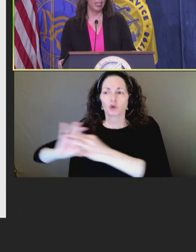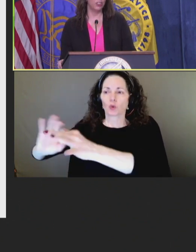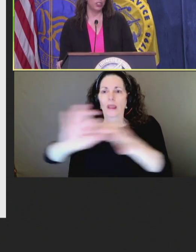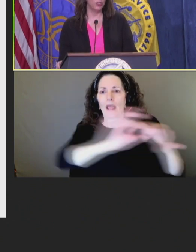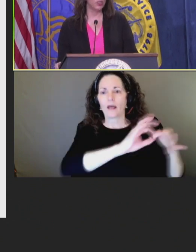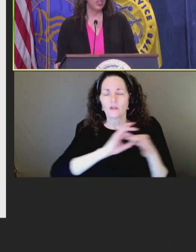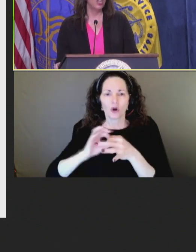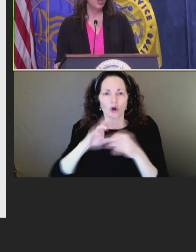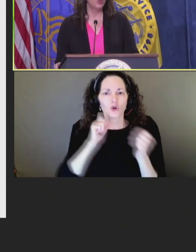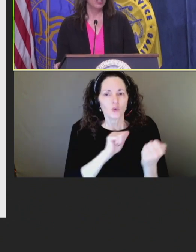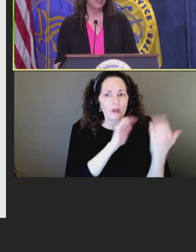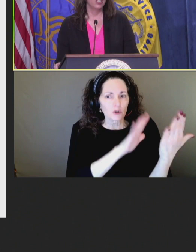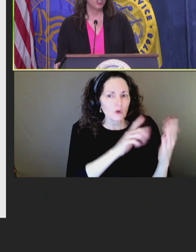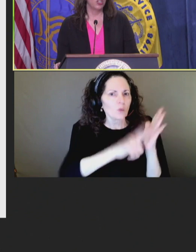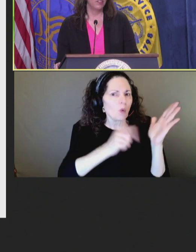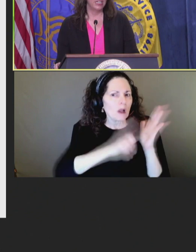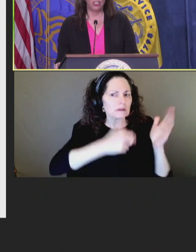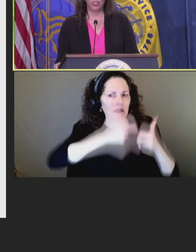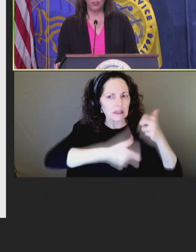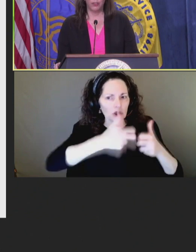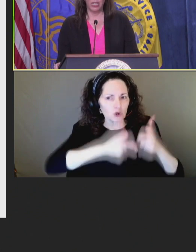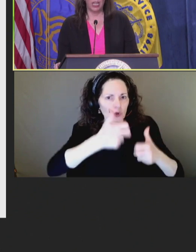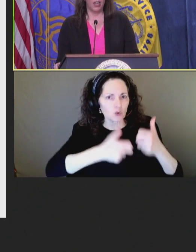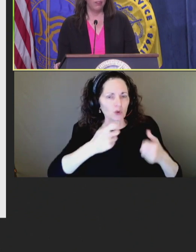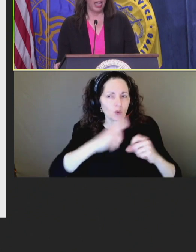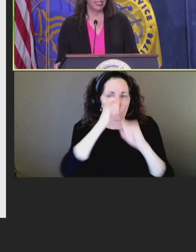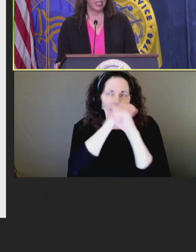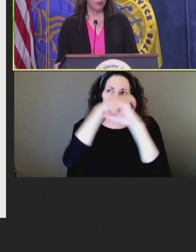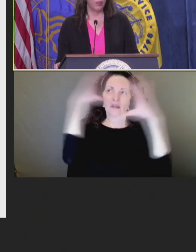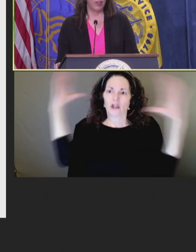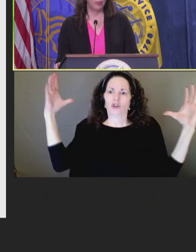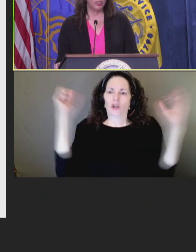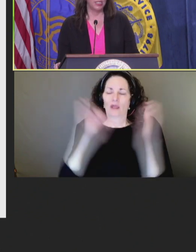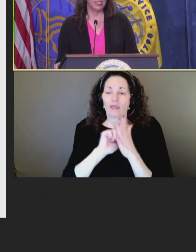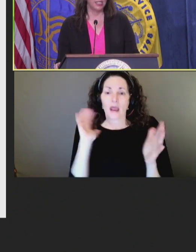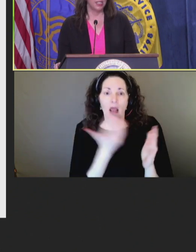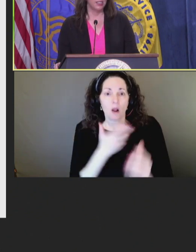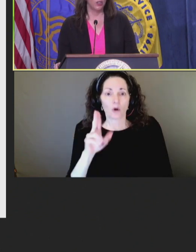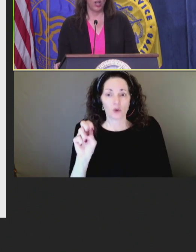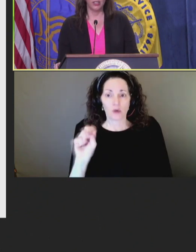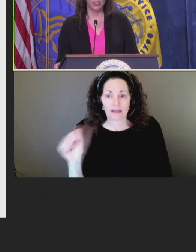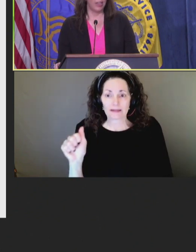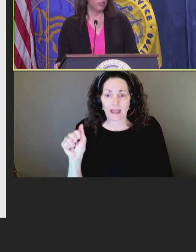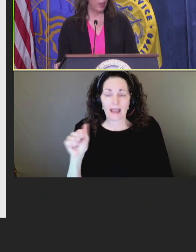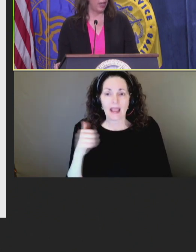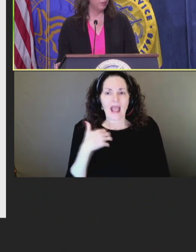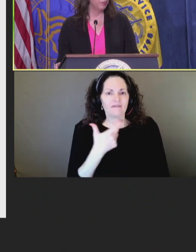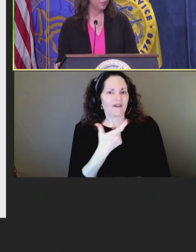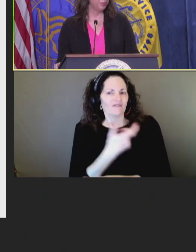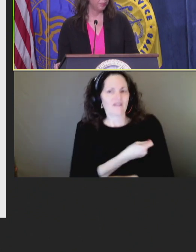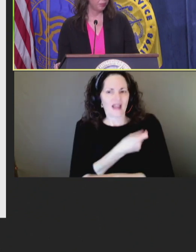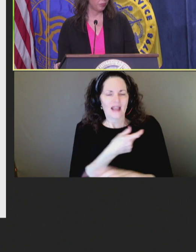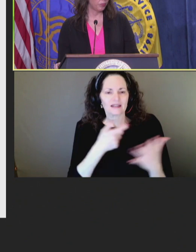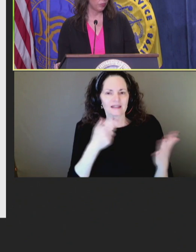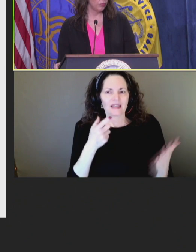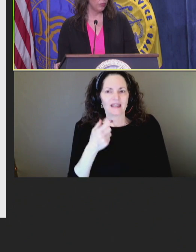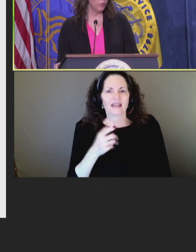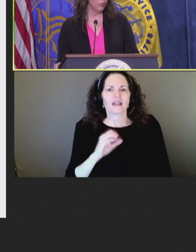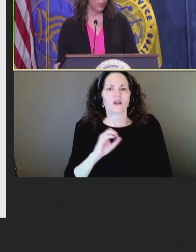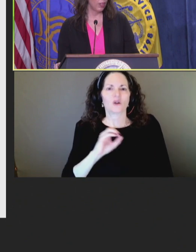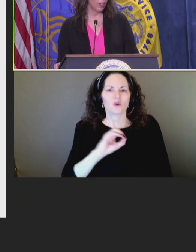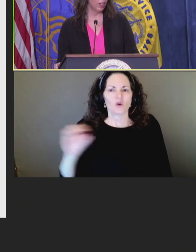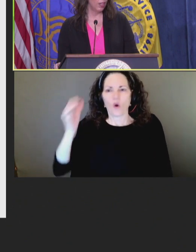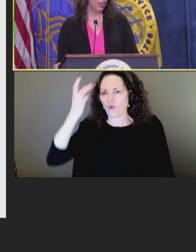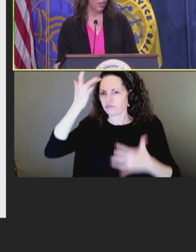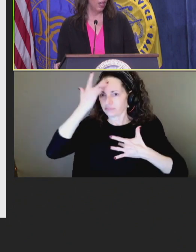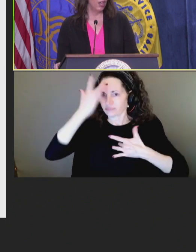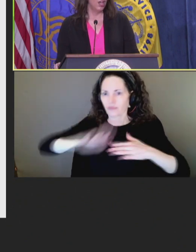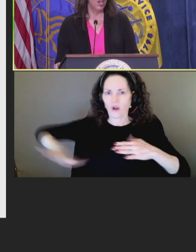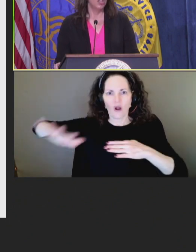issues with the vision of a nation free of vaccine-preventable diseases across the lifespan.